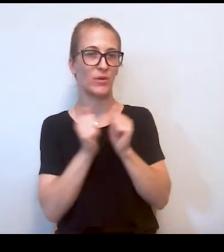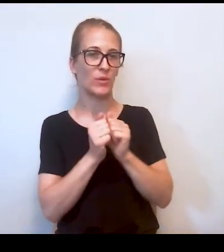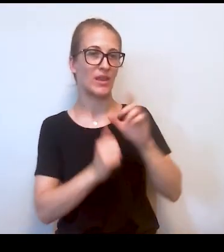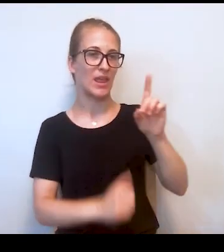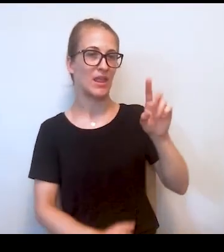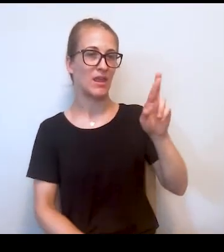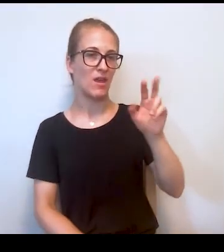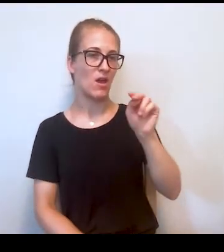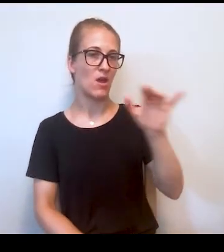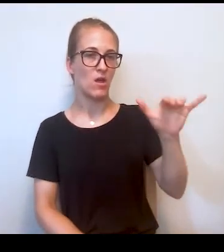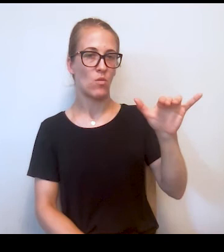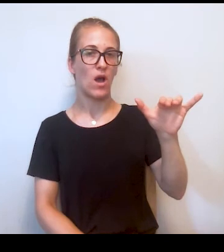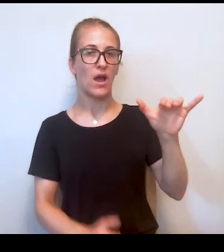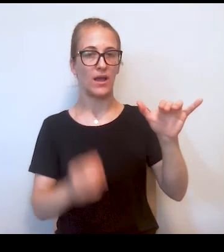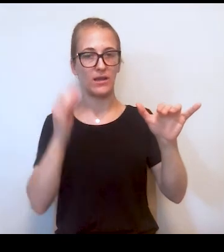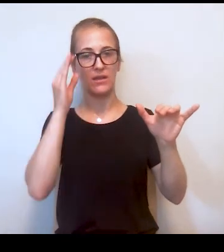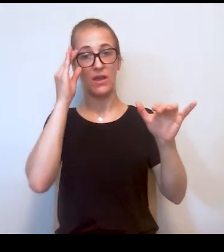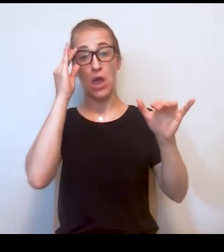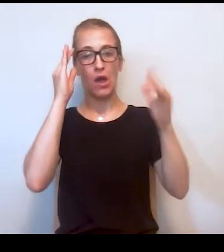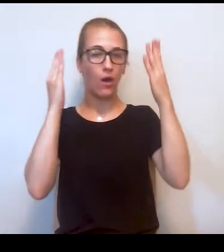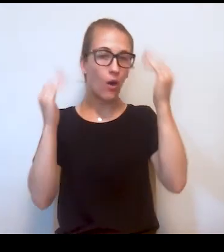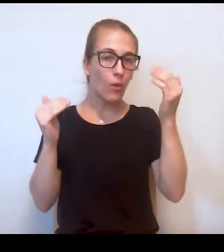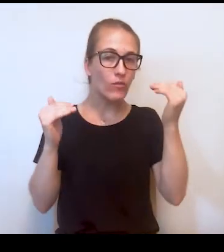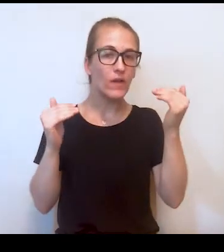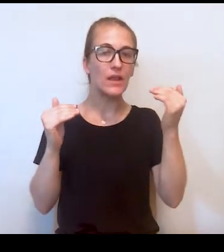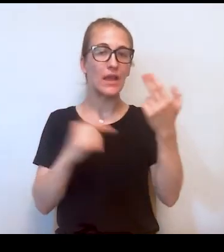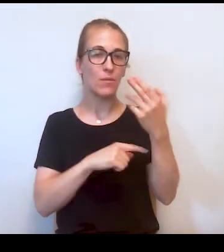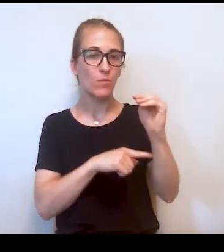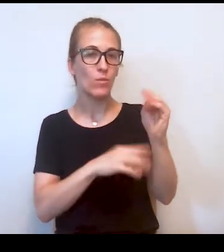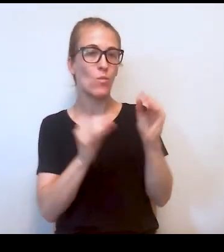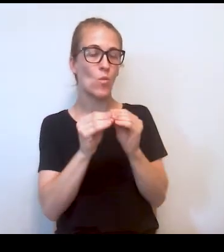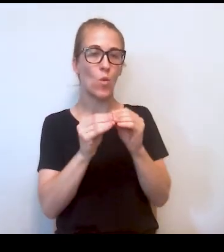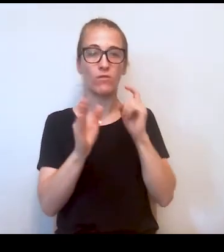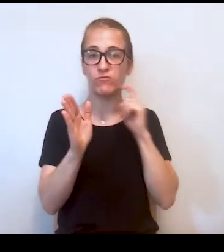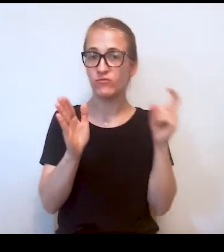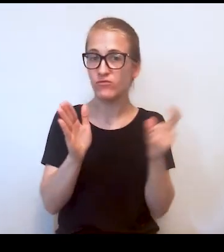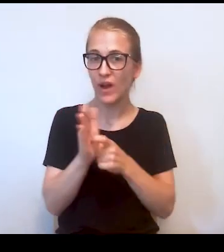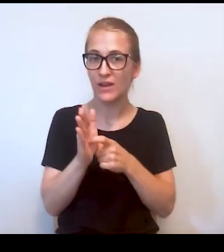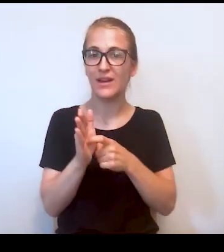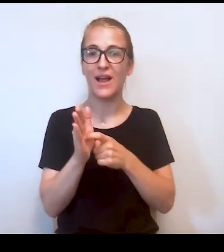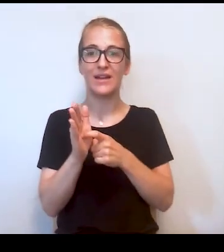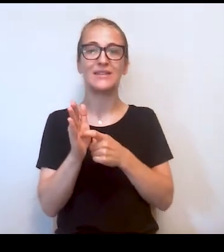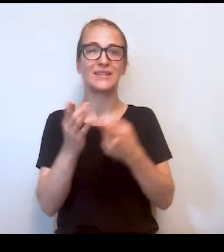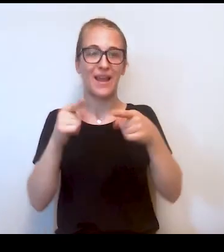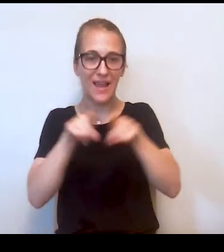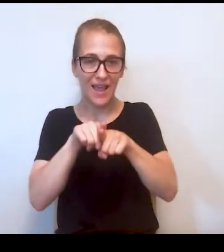but for folks who are newer to this, I think, taking that self-reflection time